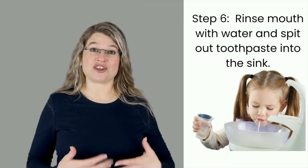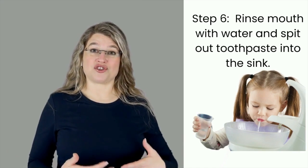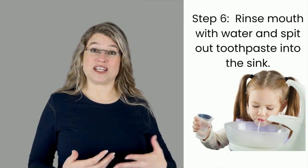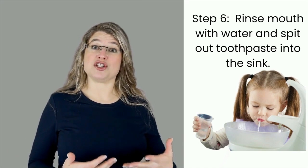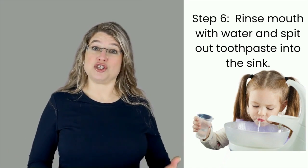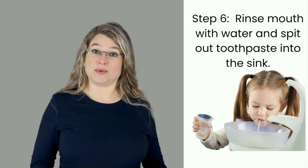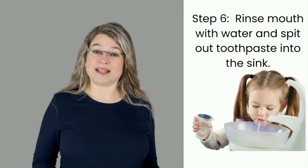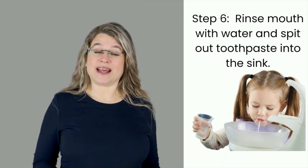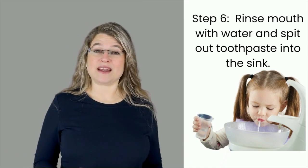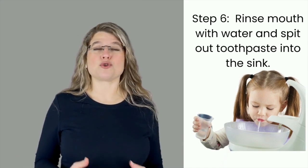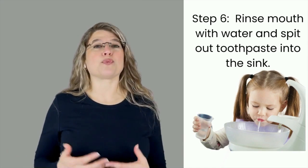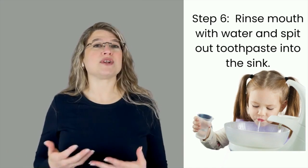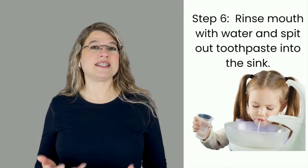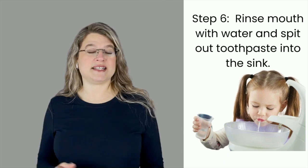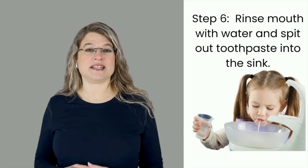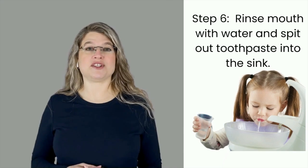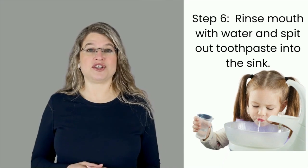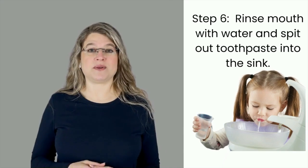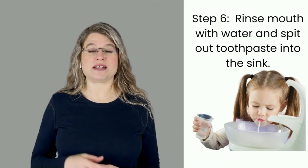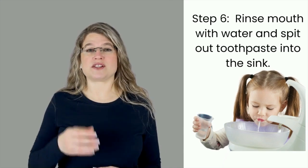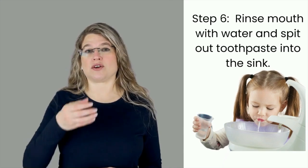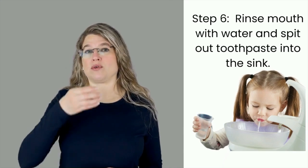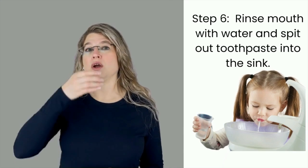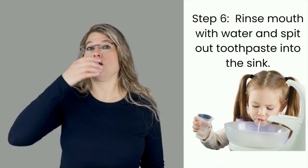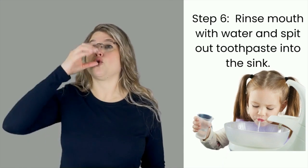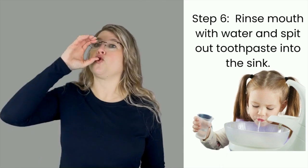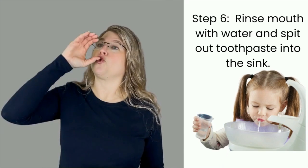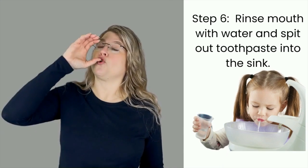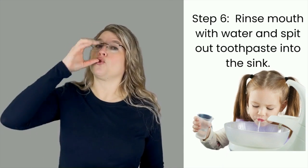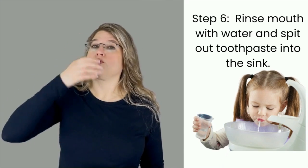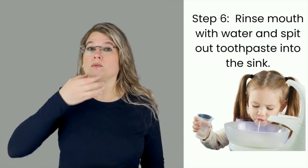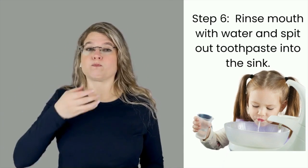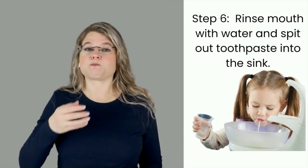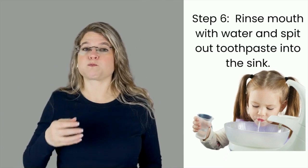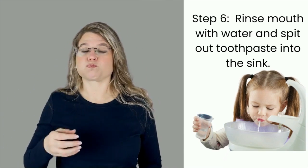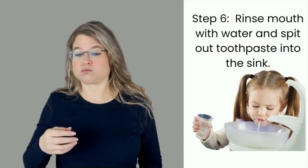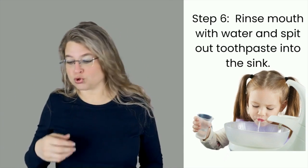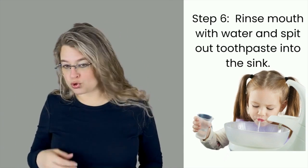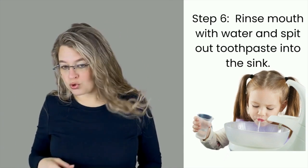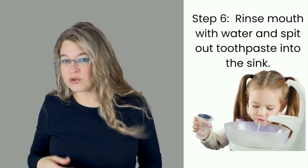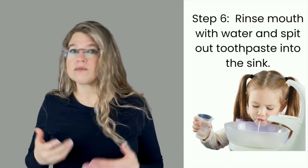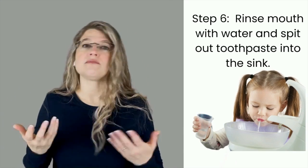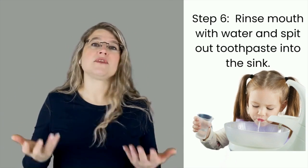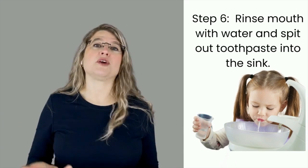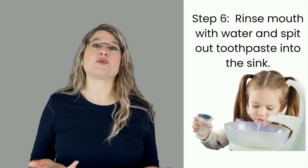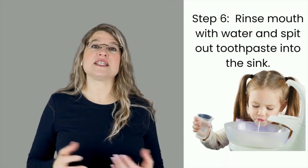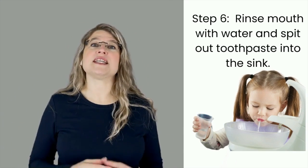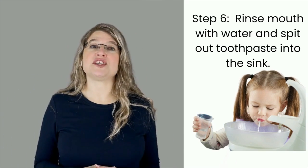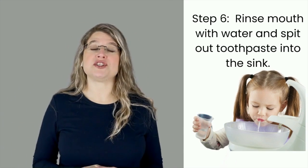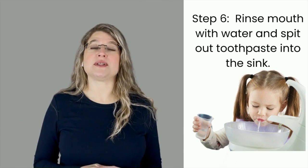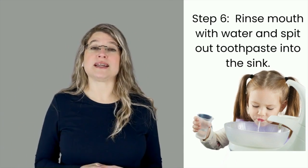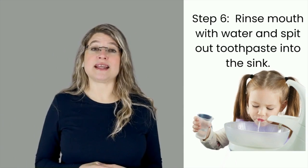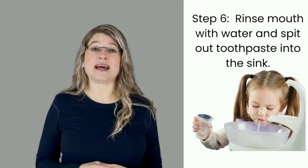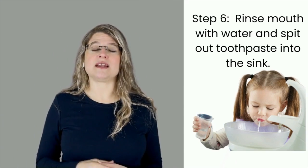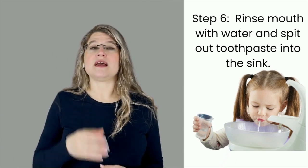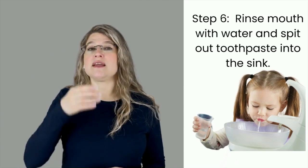actually doing that or pretending to do it. So you know, pretending to do it like that.